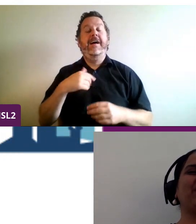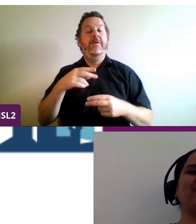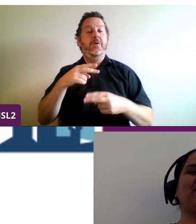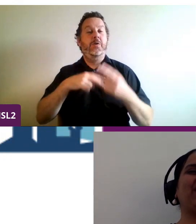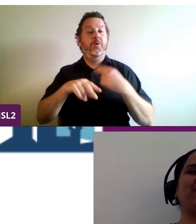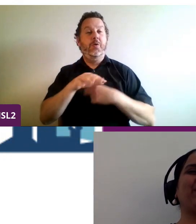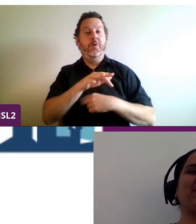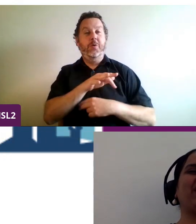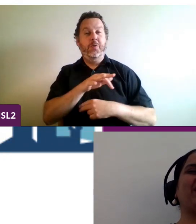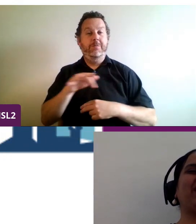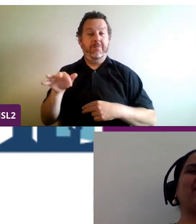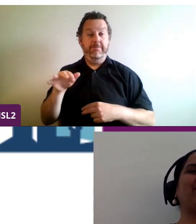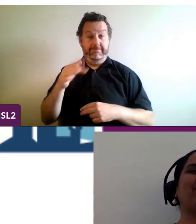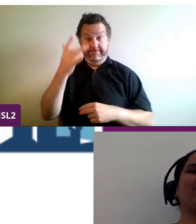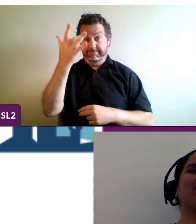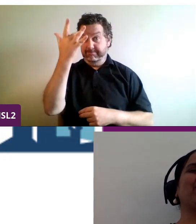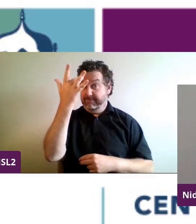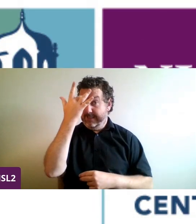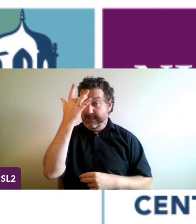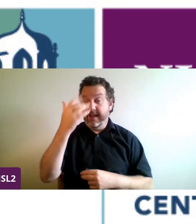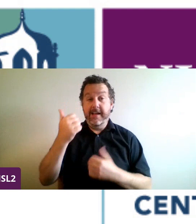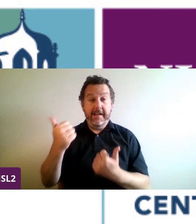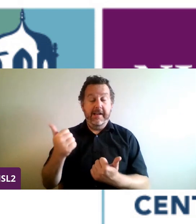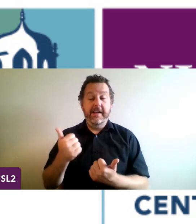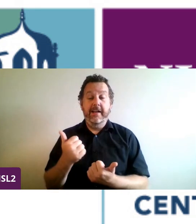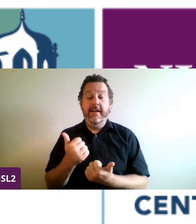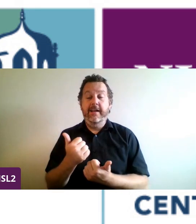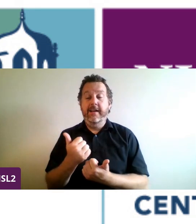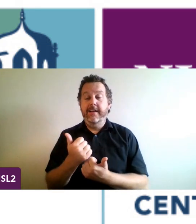I'm not just saying popular cultures. Cinemas are the things. For me